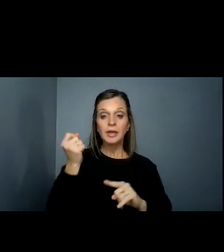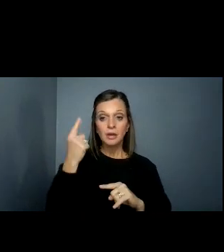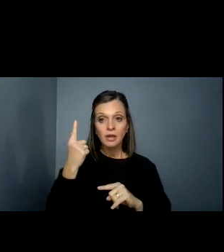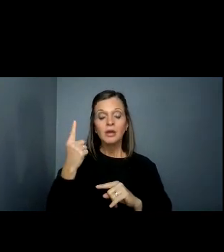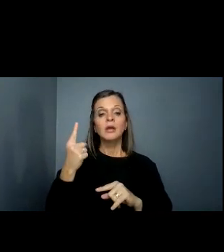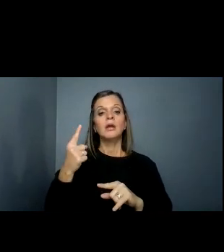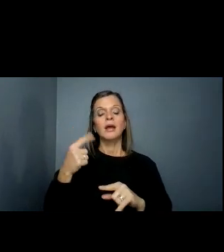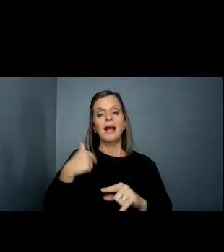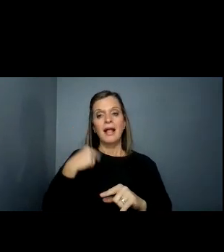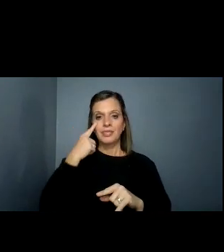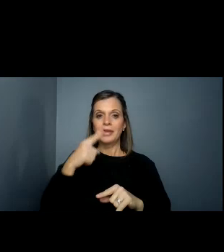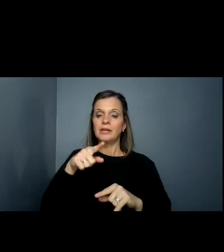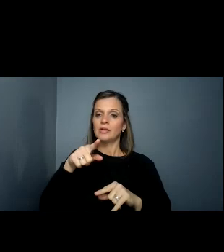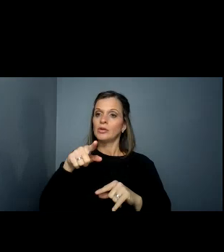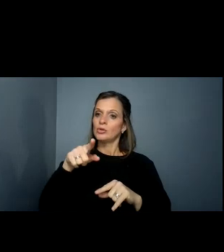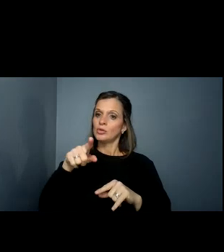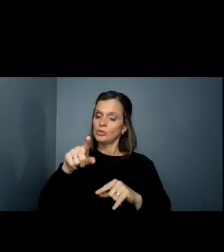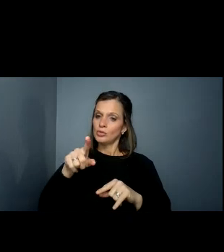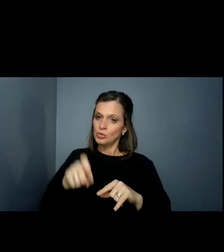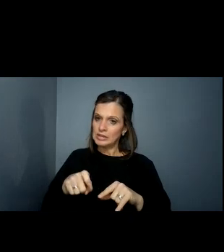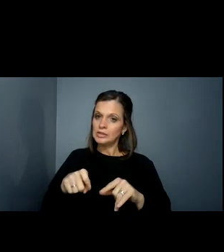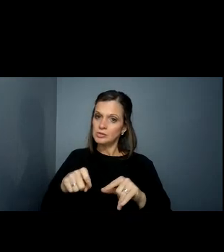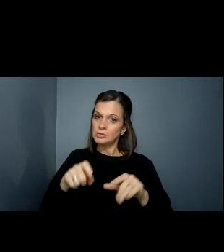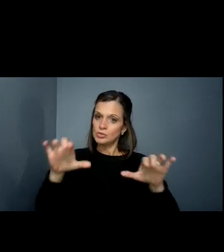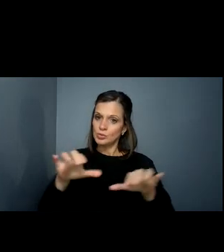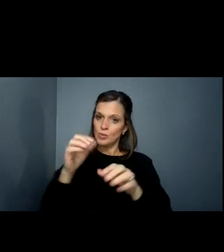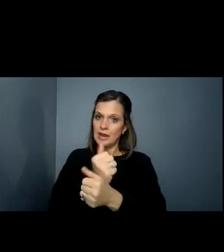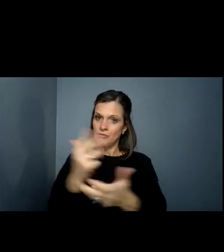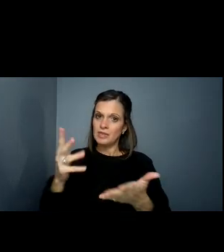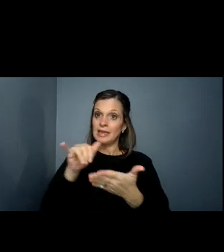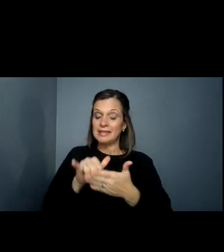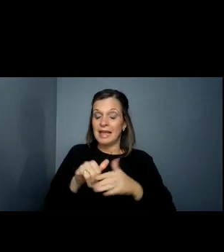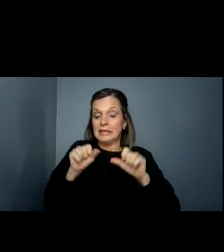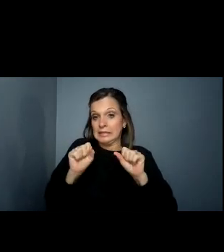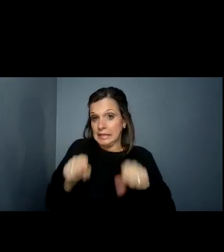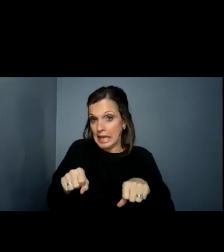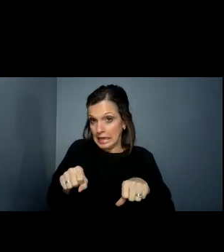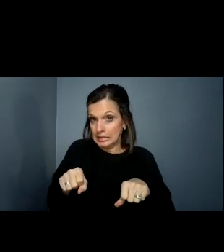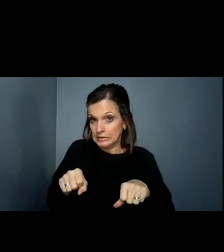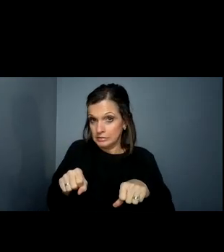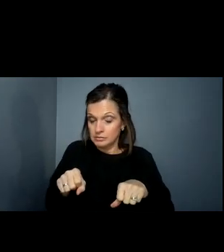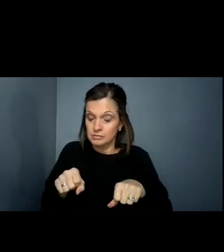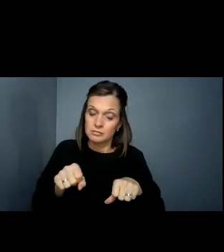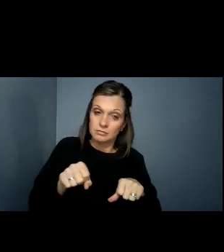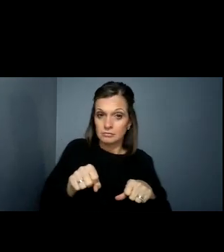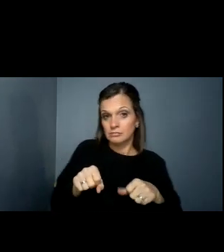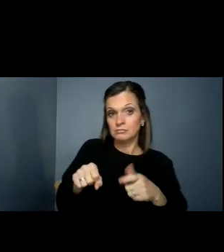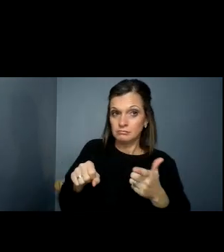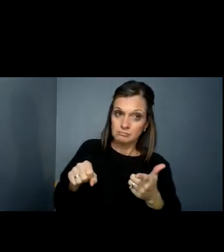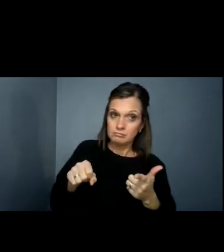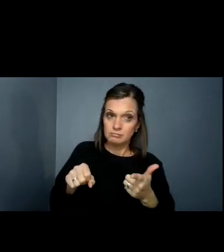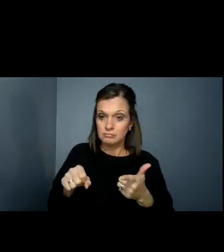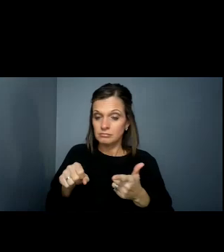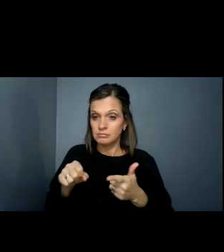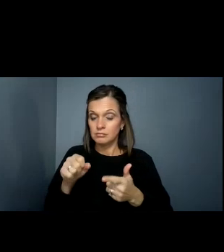do everything that legitly can be treated. And I don't think the peels. There's nothing in the peels. But I do think some biofeedback,